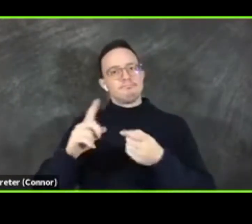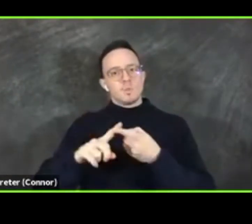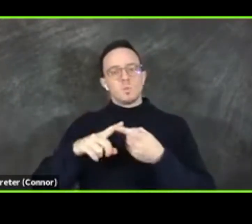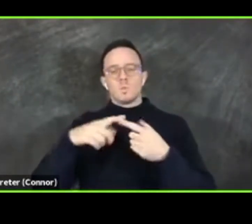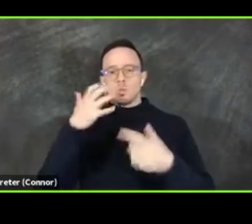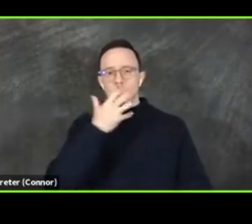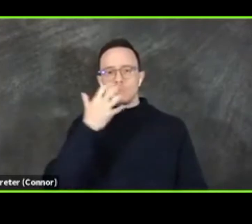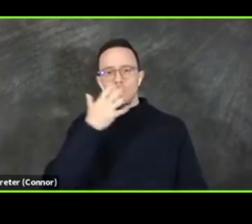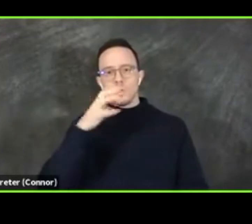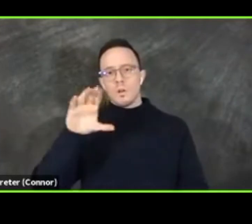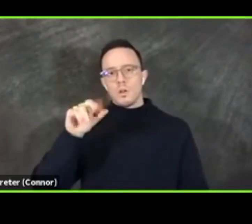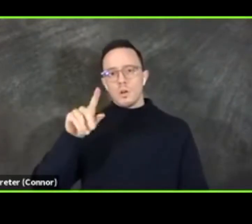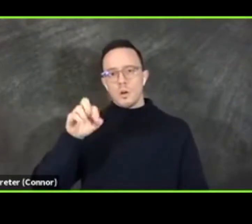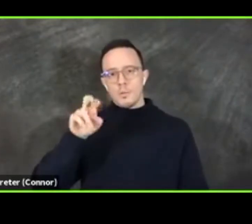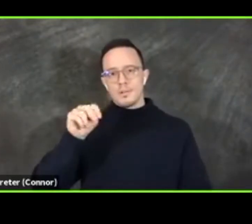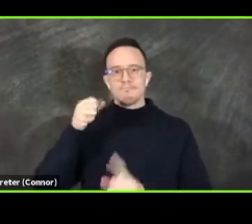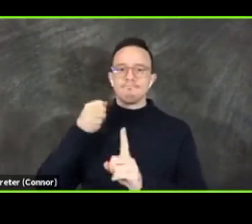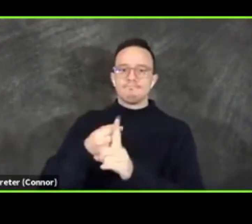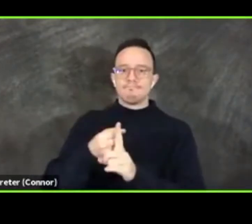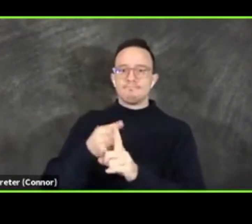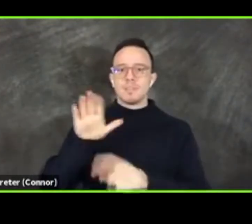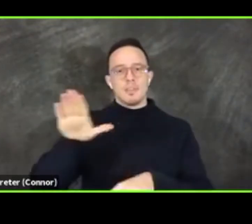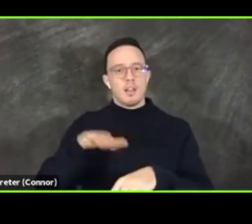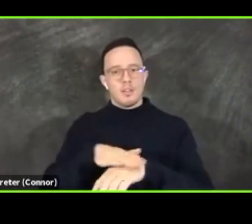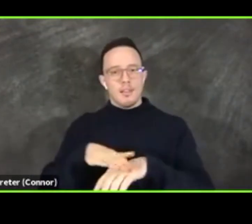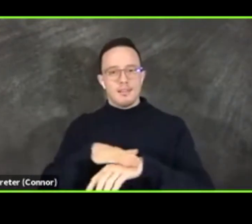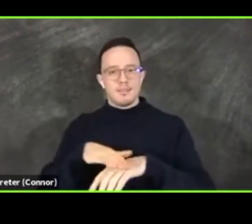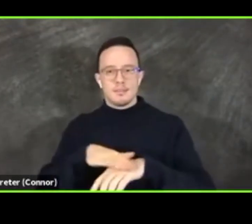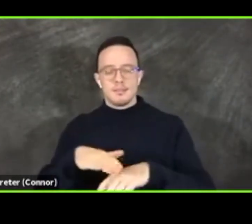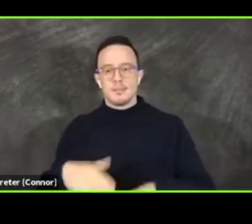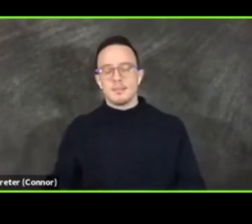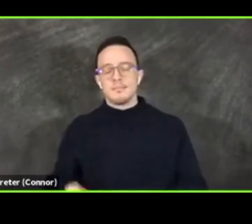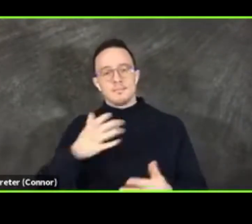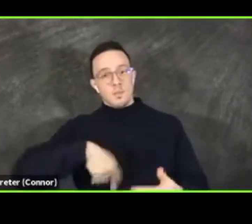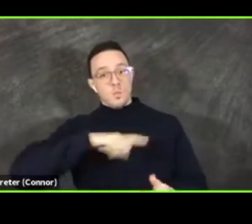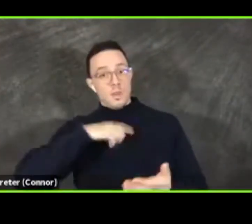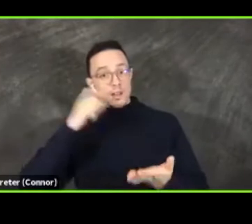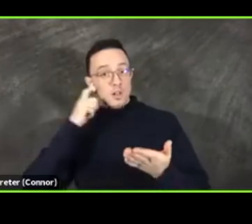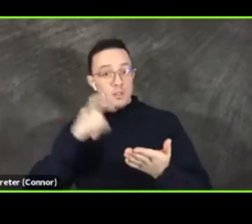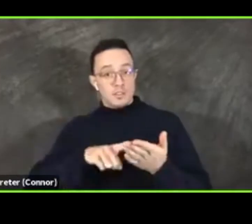WORLDWIDE. WE ACKNOWLEDGE THAT THESE INEQUITIES ARE OUR SHARED RESPONSIBILITY AND